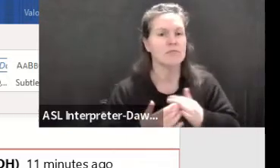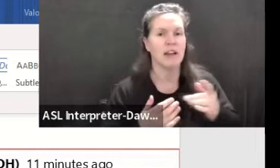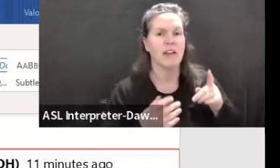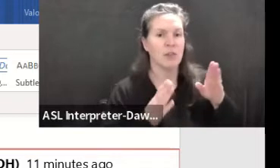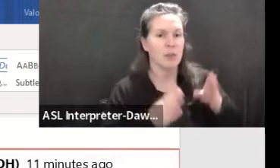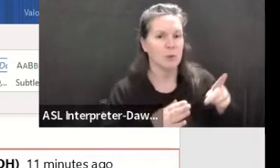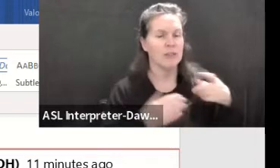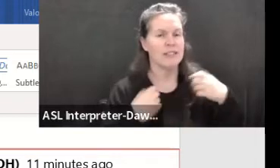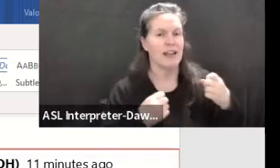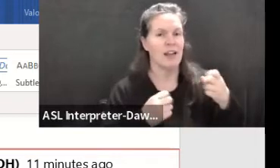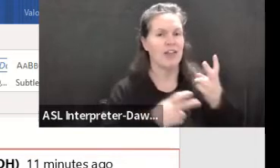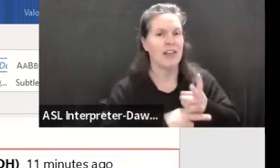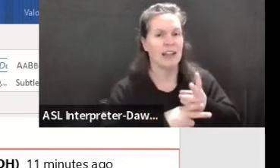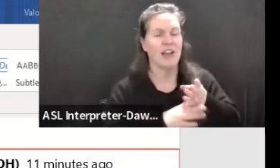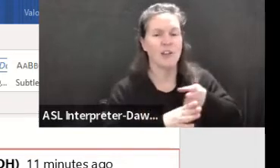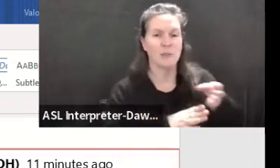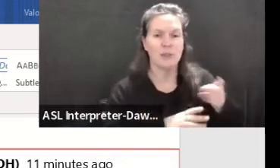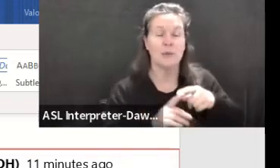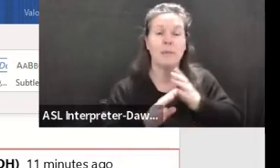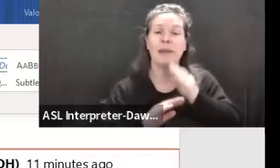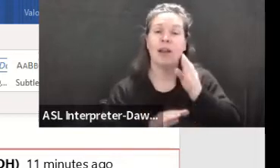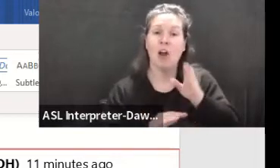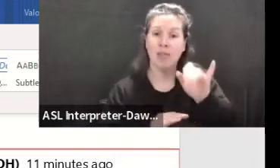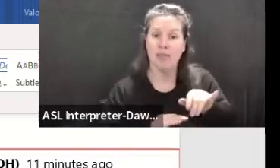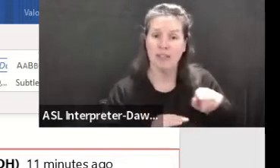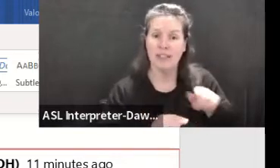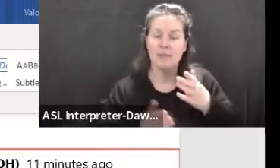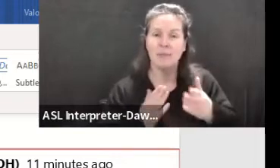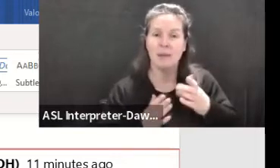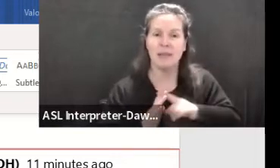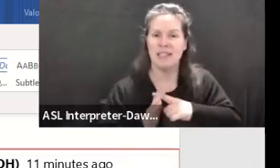but then beyond this kind of maybe initial series,